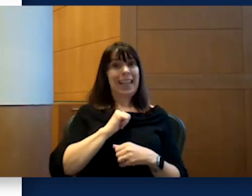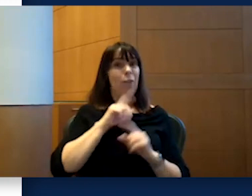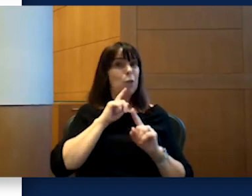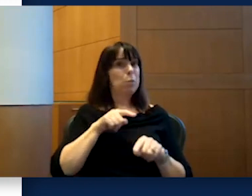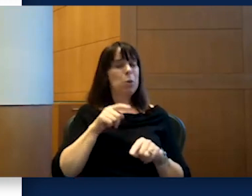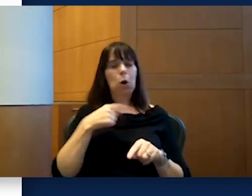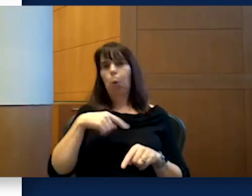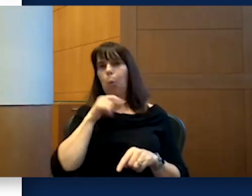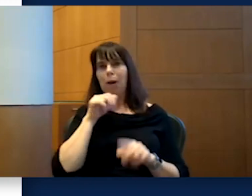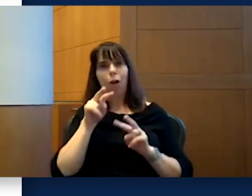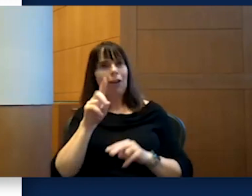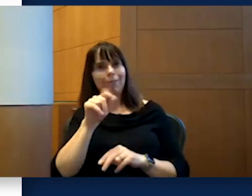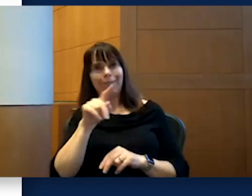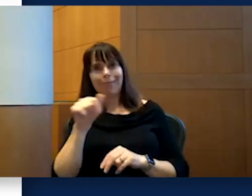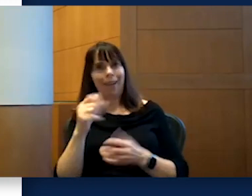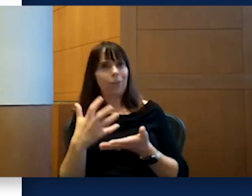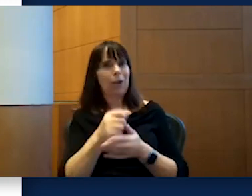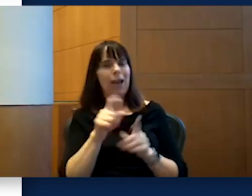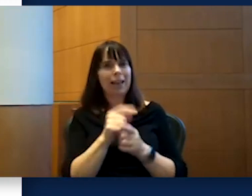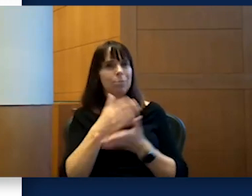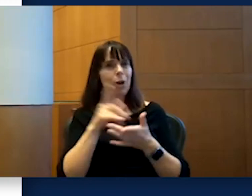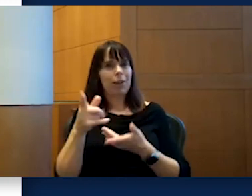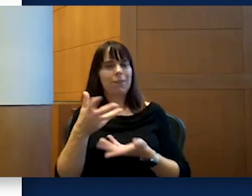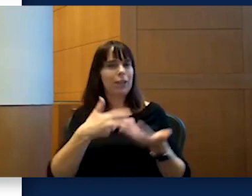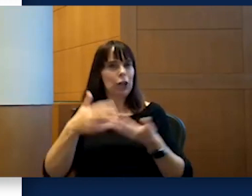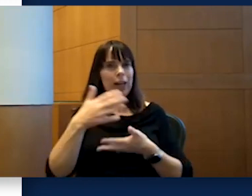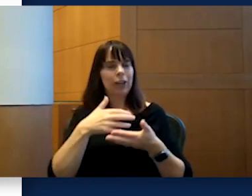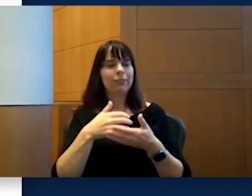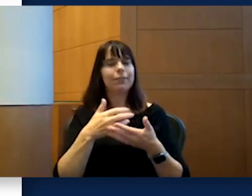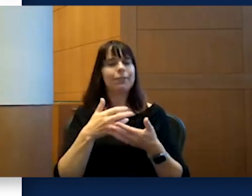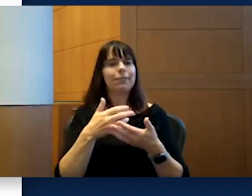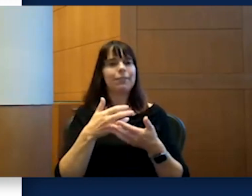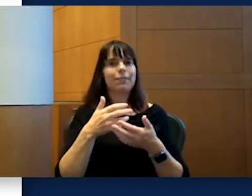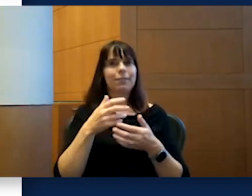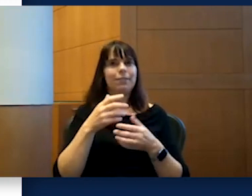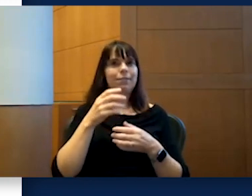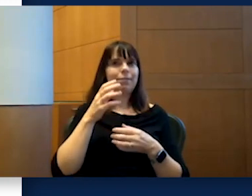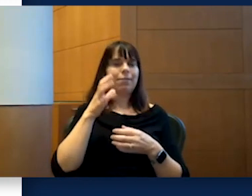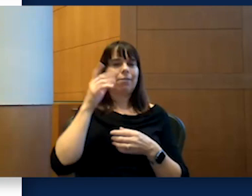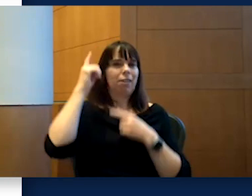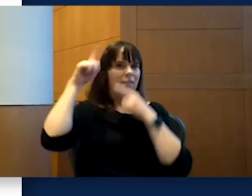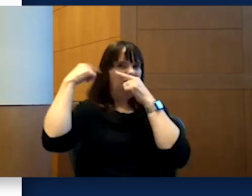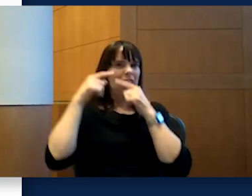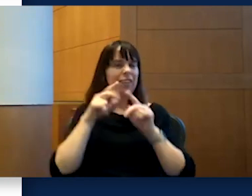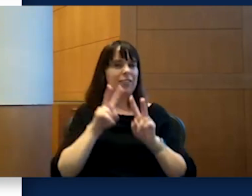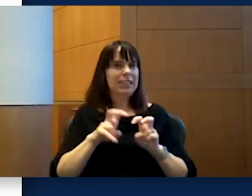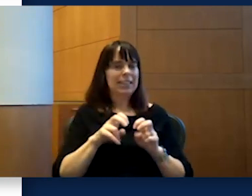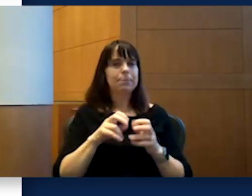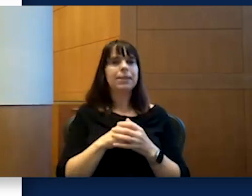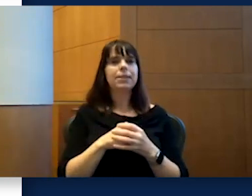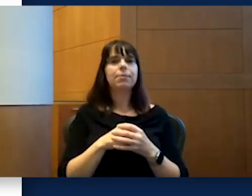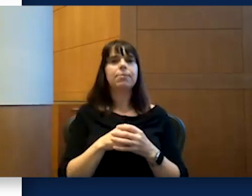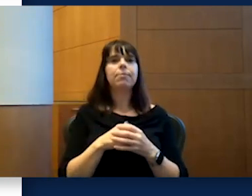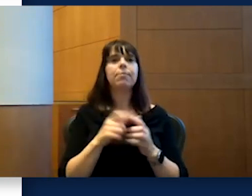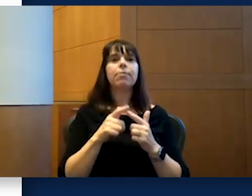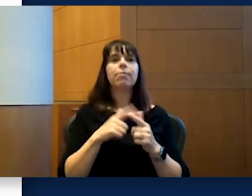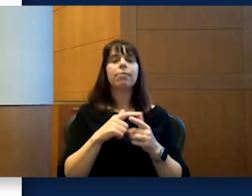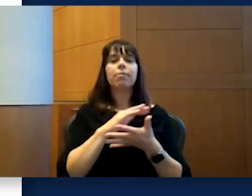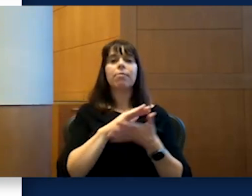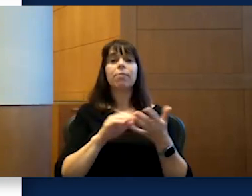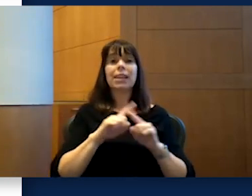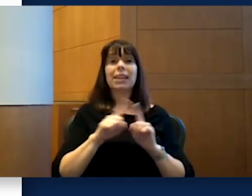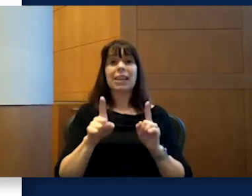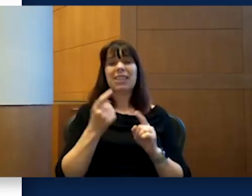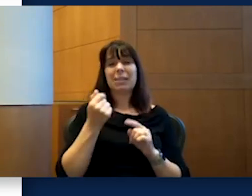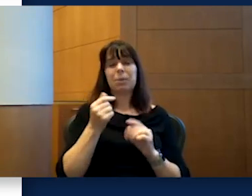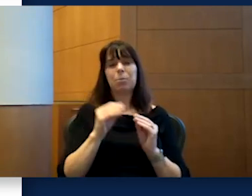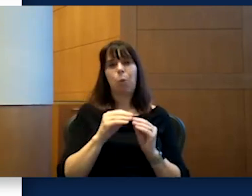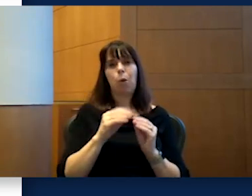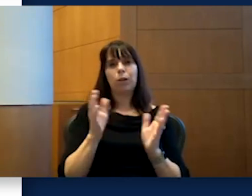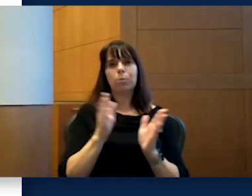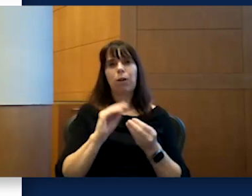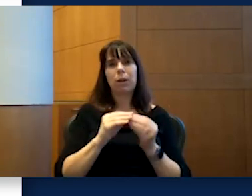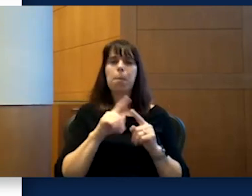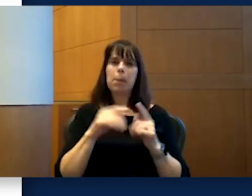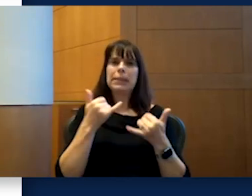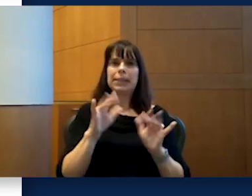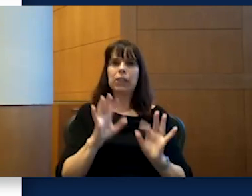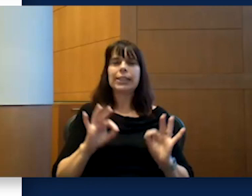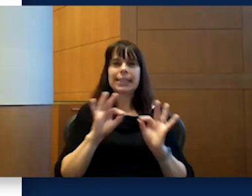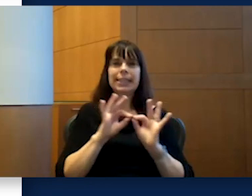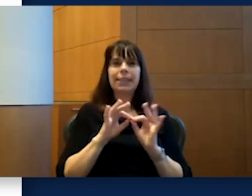These were differences that were a little smaller but still significantly. Depression and anxiety, disability ratings, subjective physical health, and 'em. And the last one, employment, was a chi squared that we used.